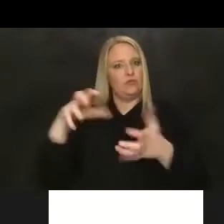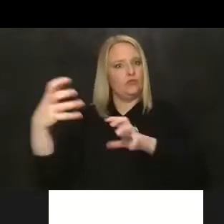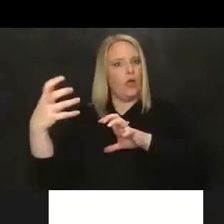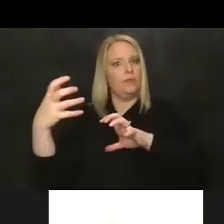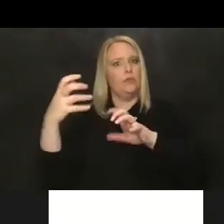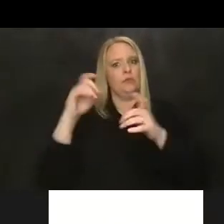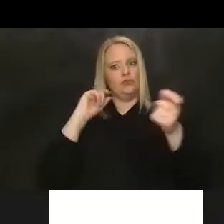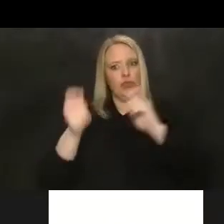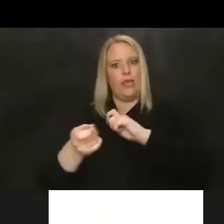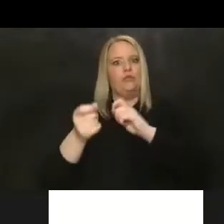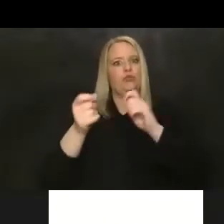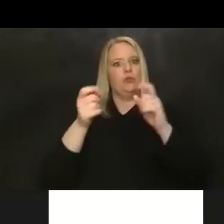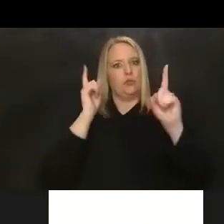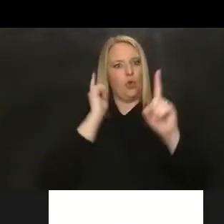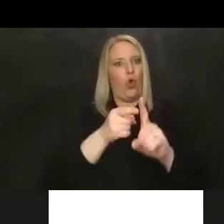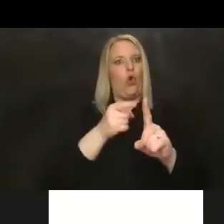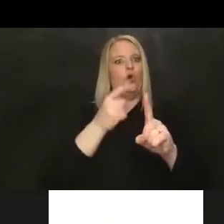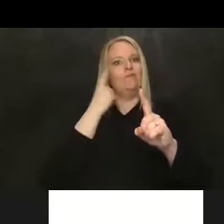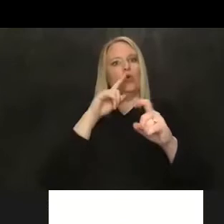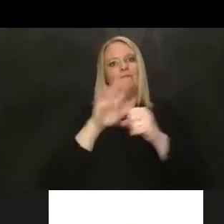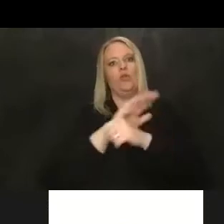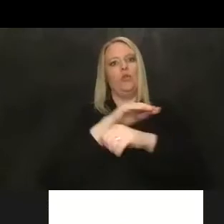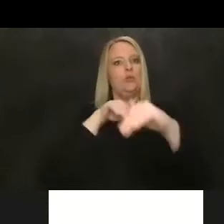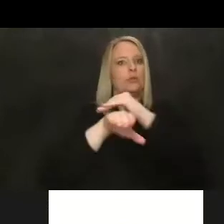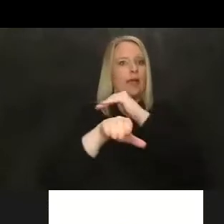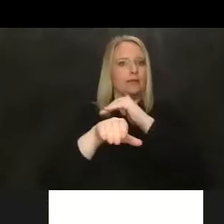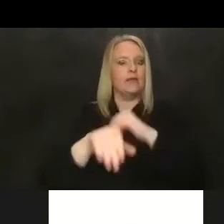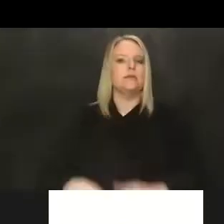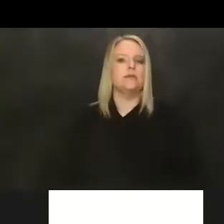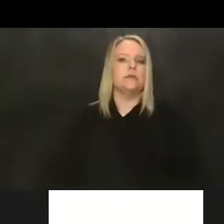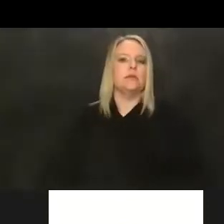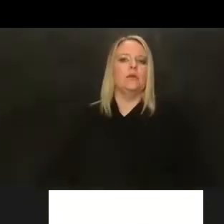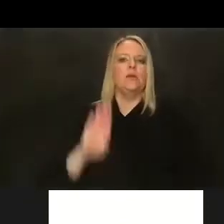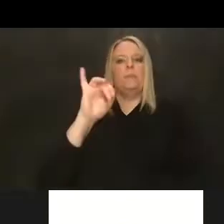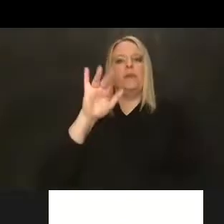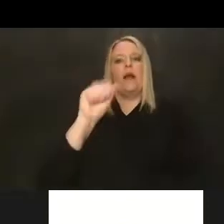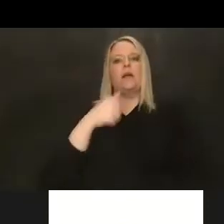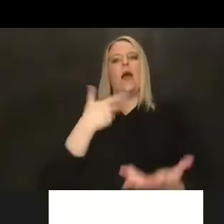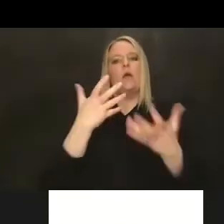towards full inclusivity. >> I just want to note really quickly we have tons of